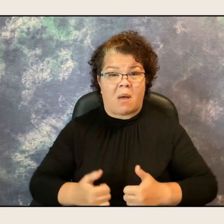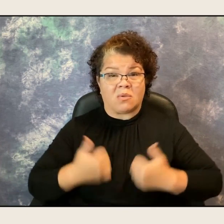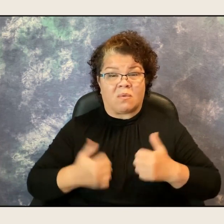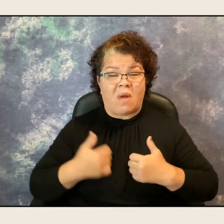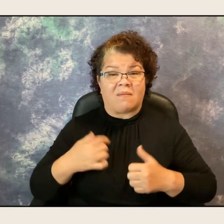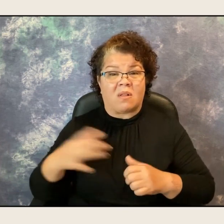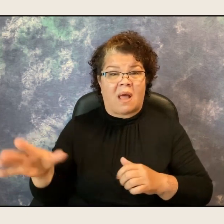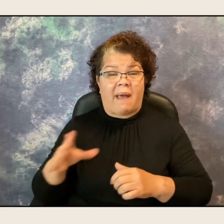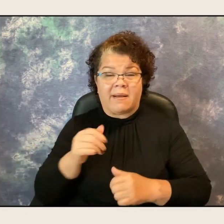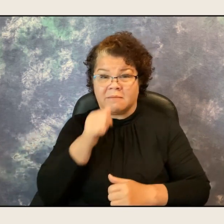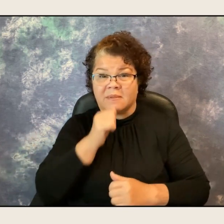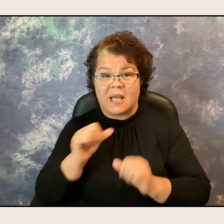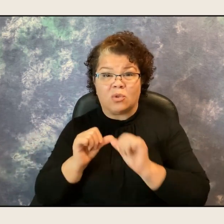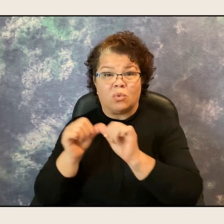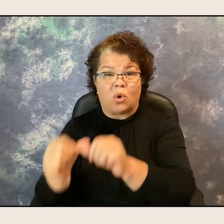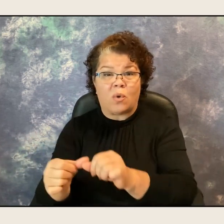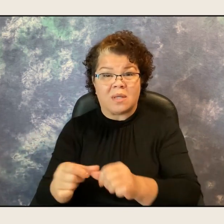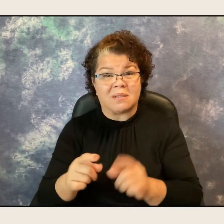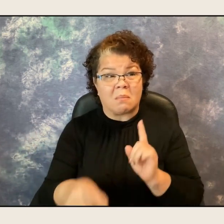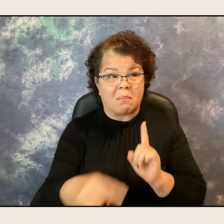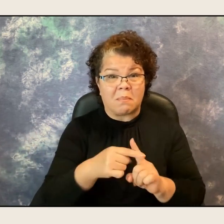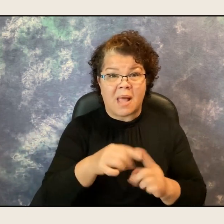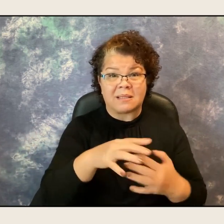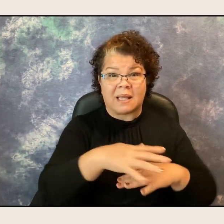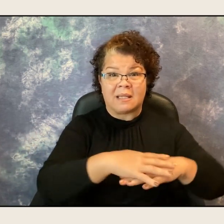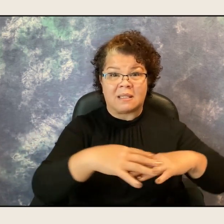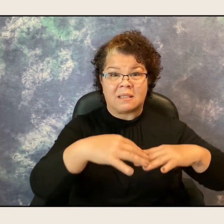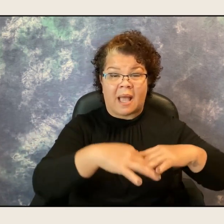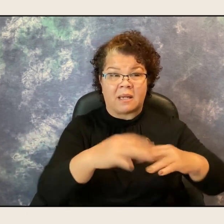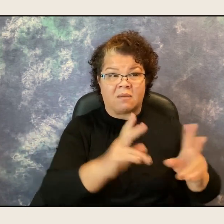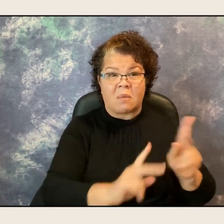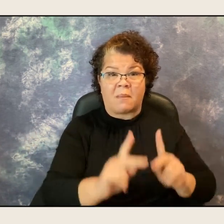native populations, right? The writer Waubgeshig Rice,